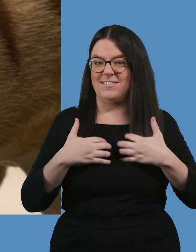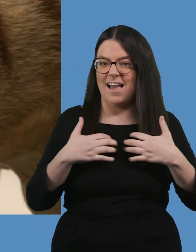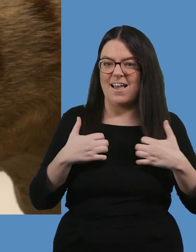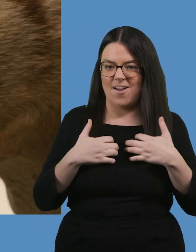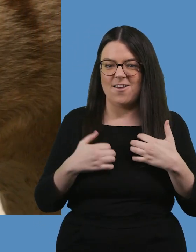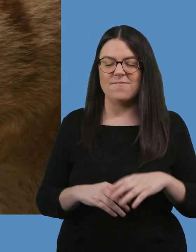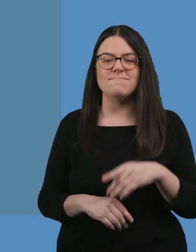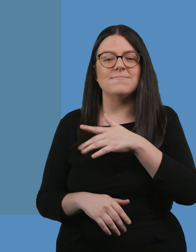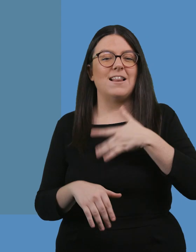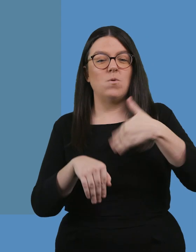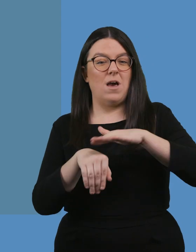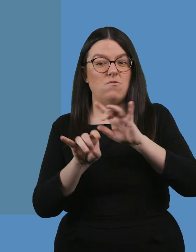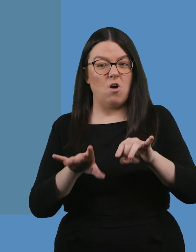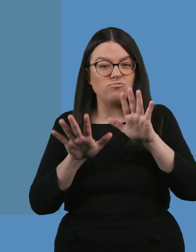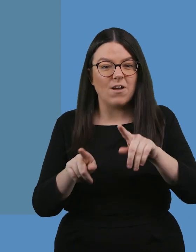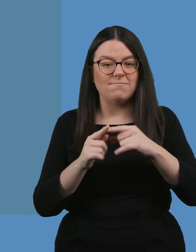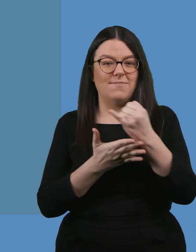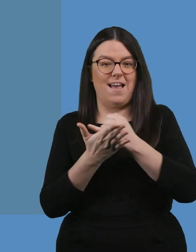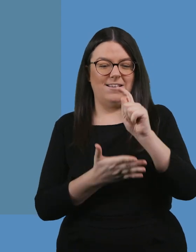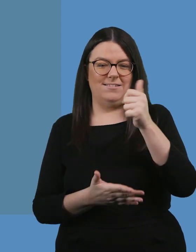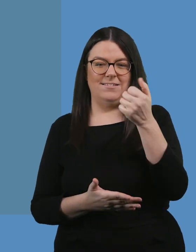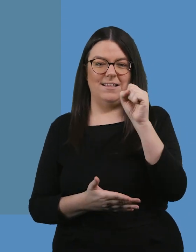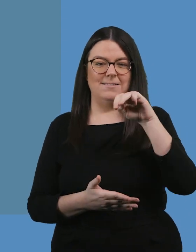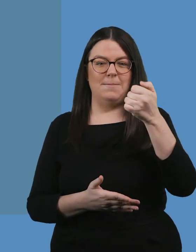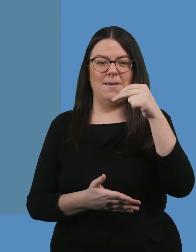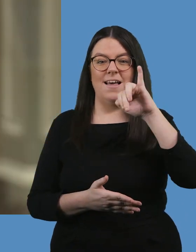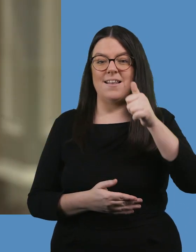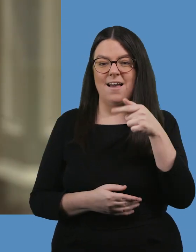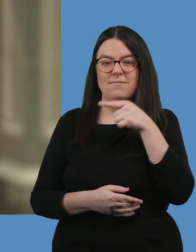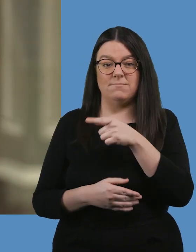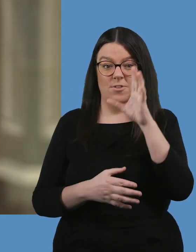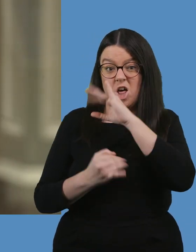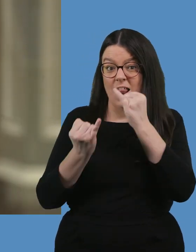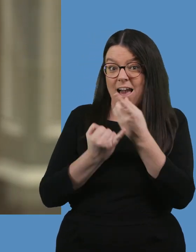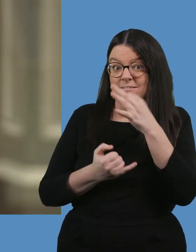tiger! They lived in Australia and on an island called Tasmania. Although it looks like a dog,